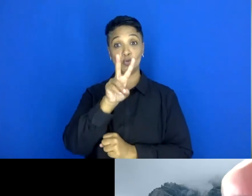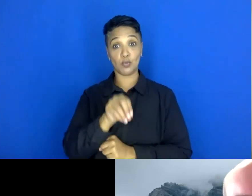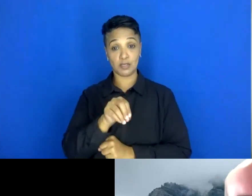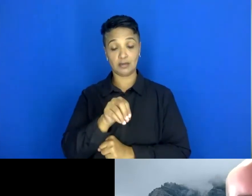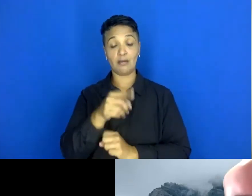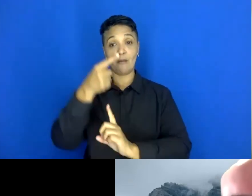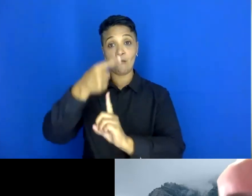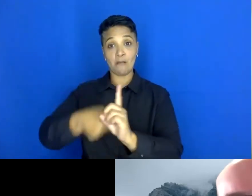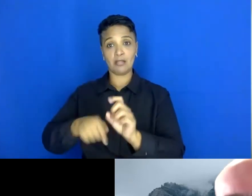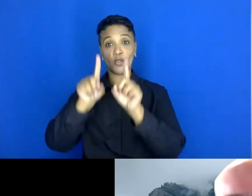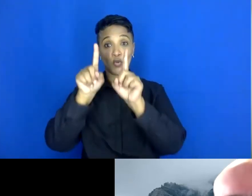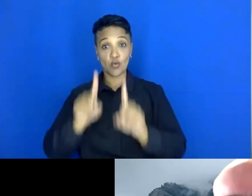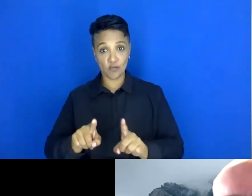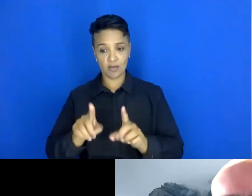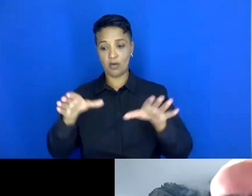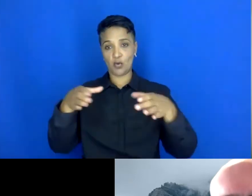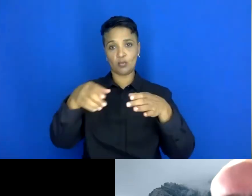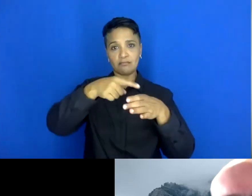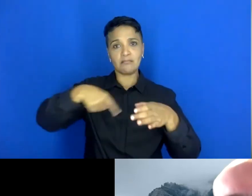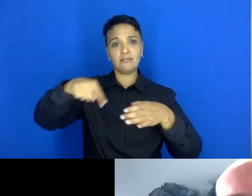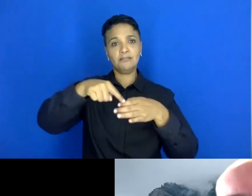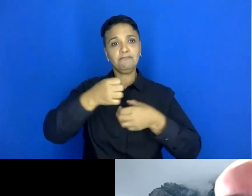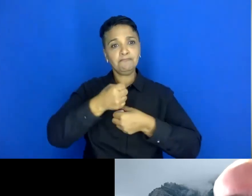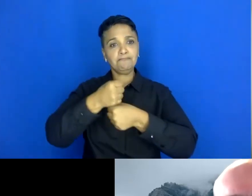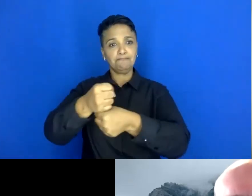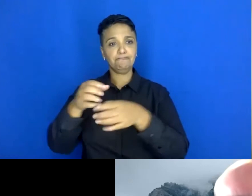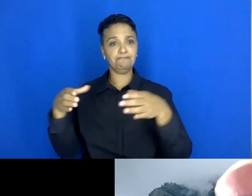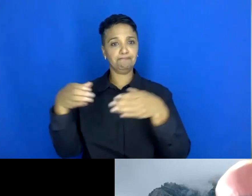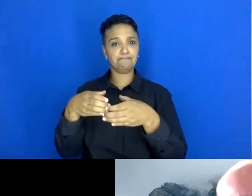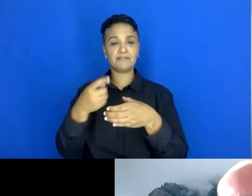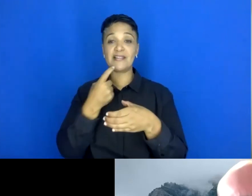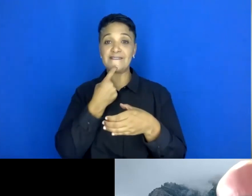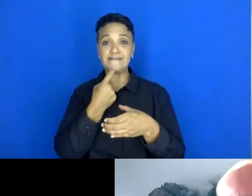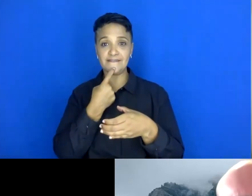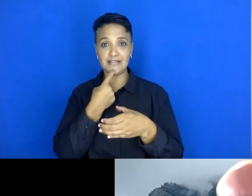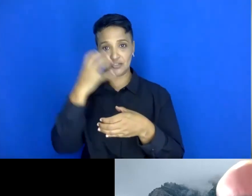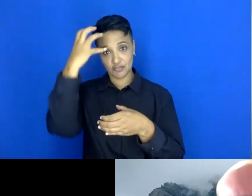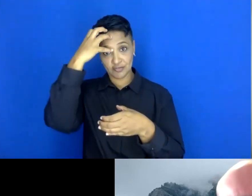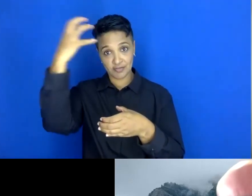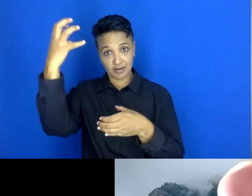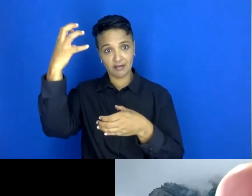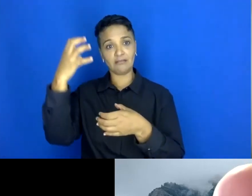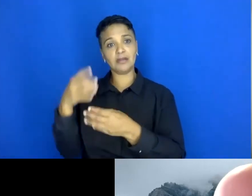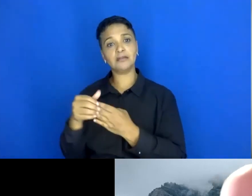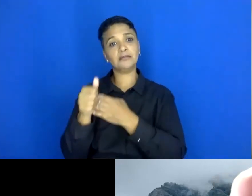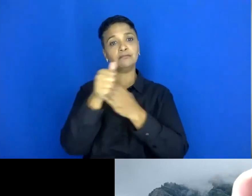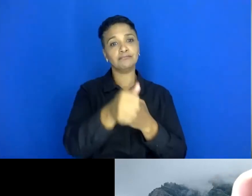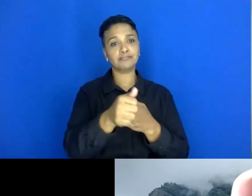envoy on youth the permanent mission of finland in collaboration with ohchr unicef unfpa unhcr